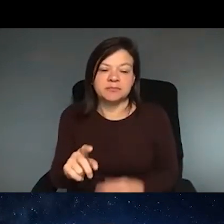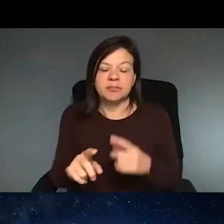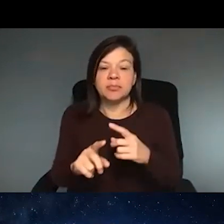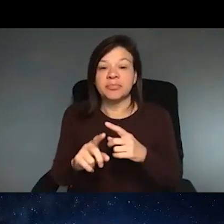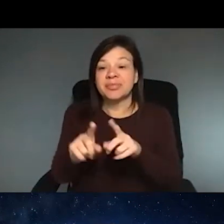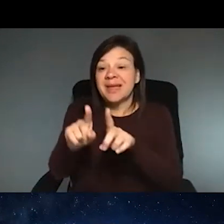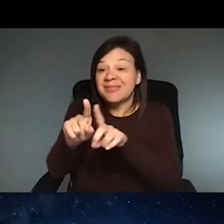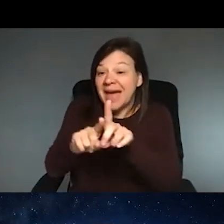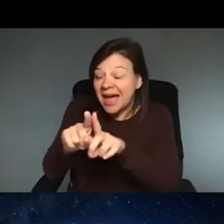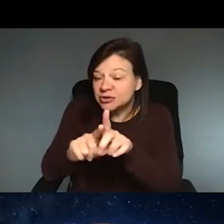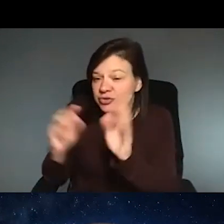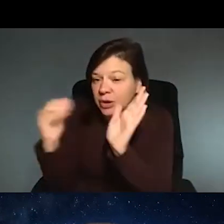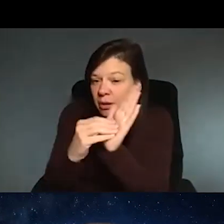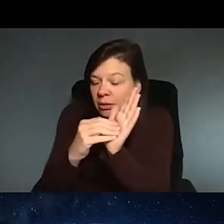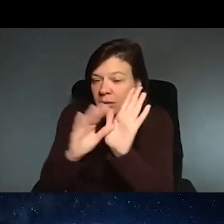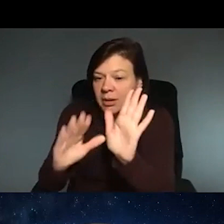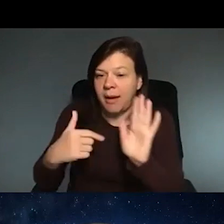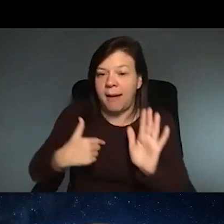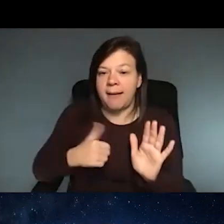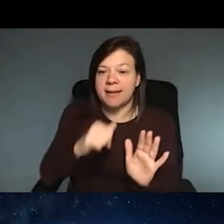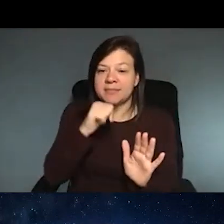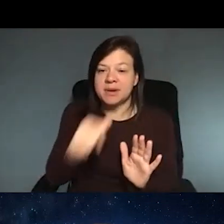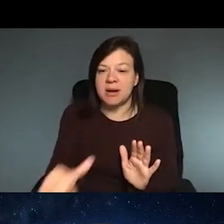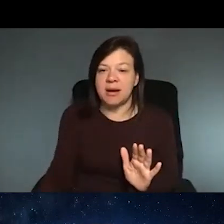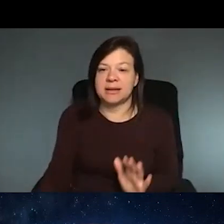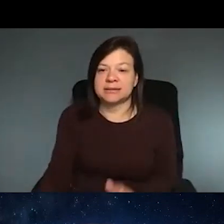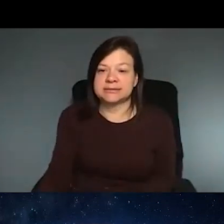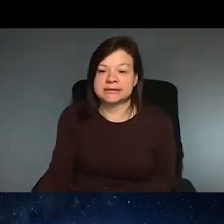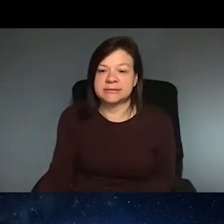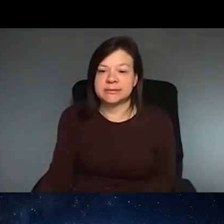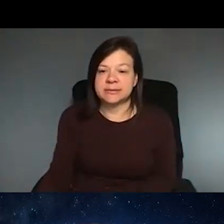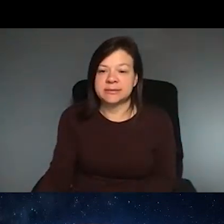I'M NOT A MEMBER OF THAT MIGRATION SERVICE DEPARTMENT.